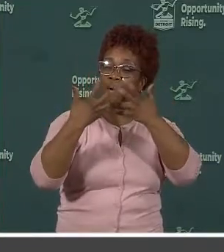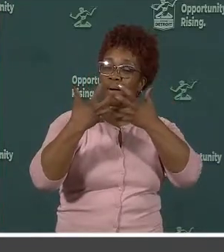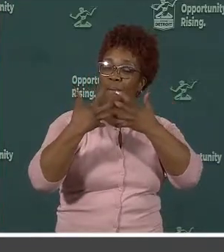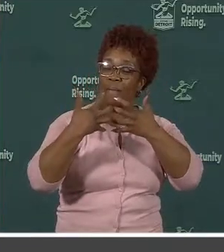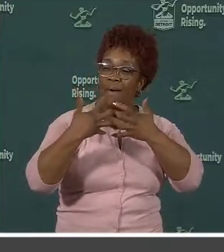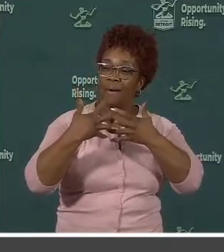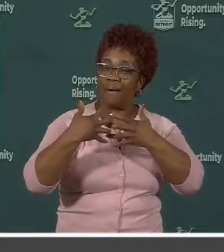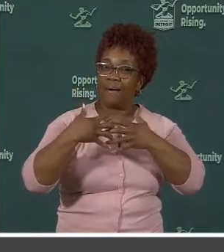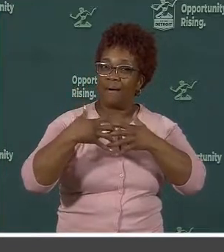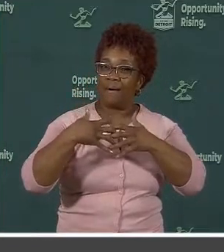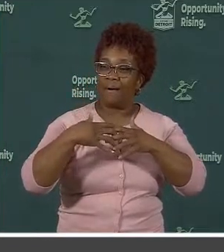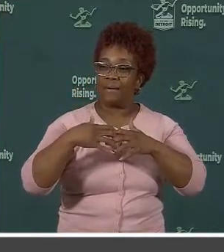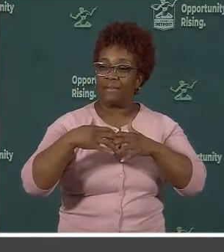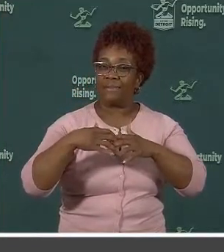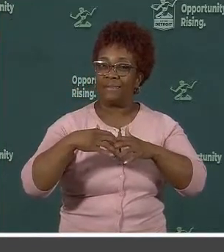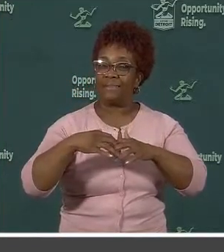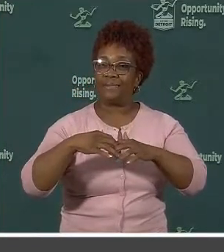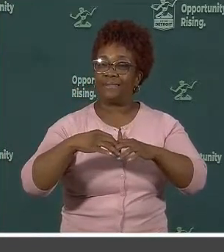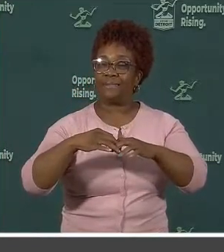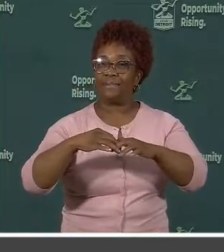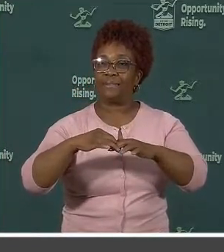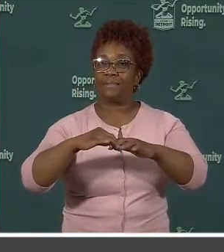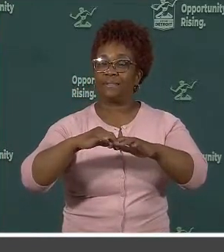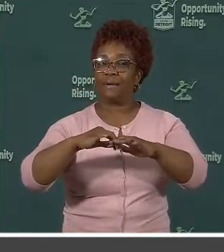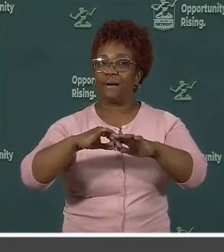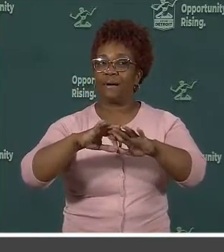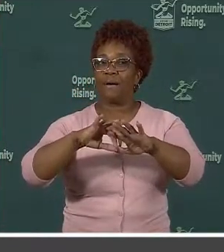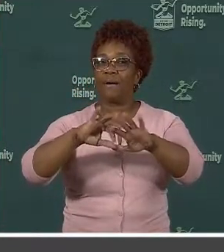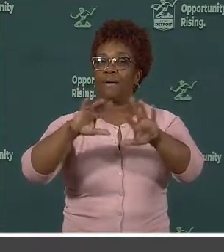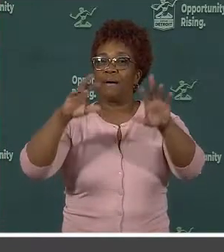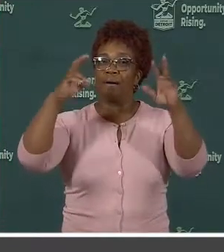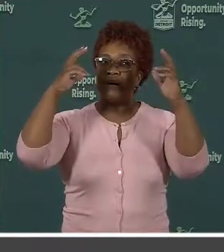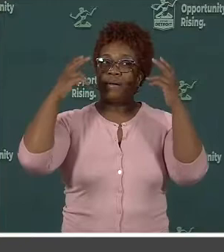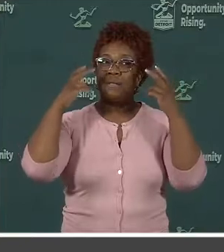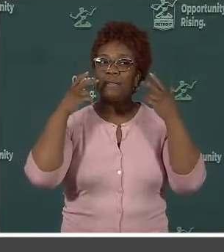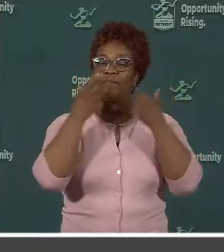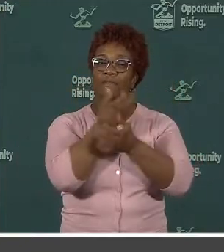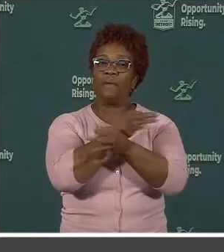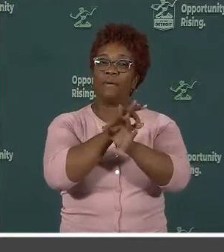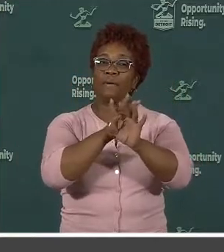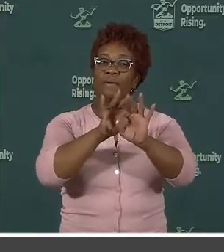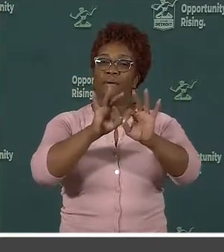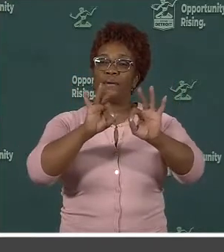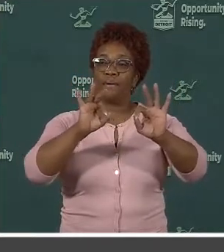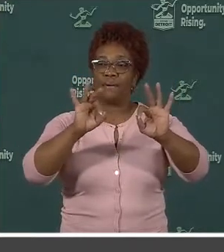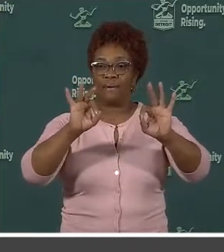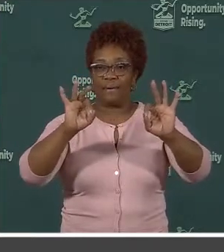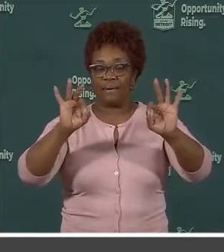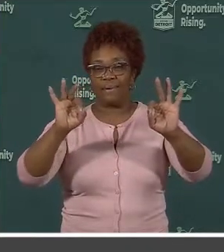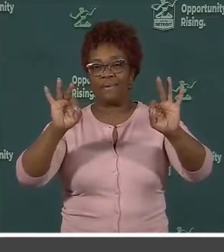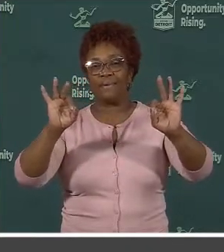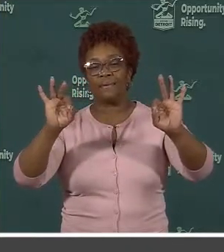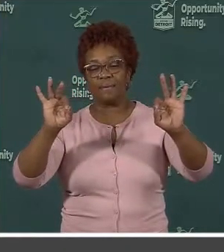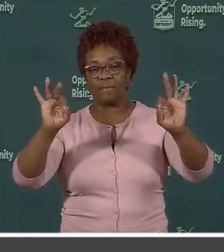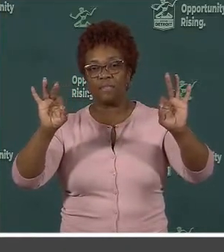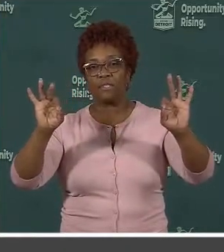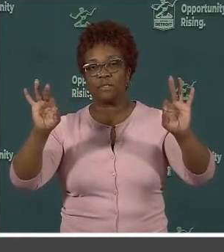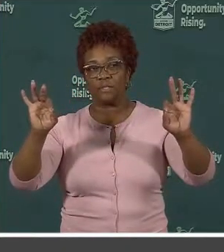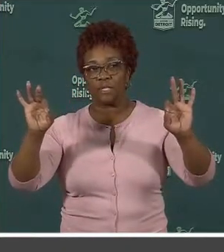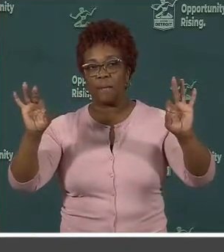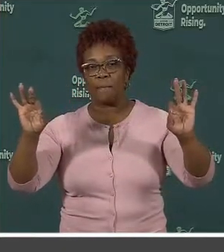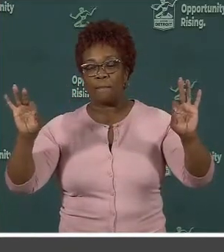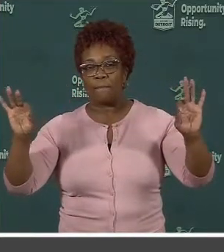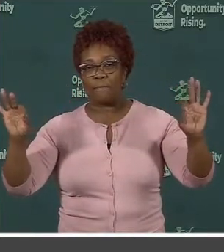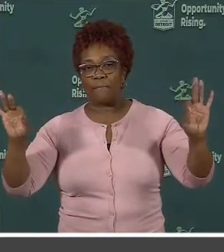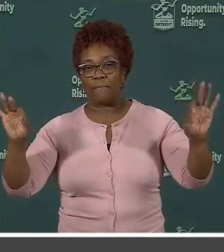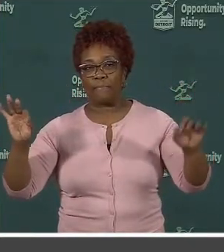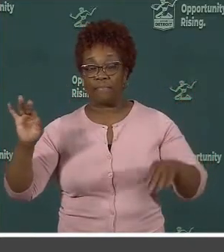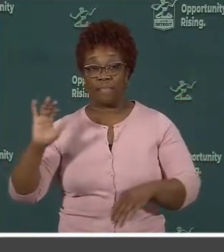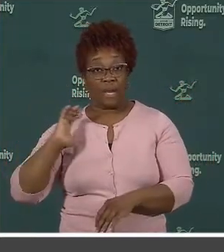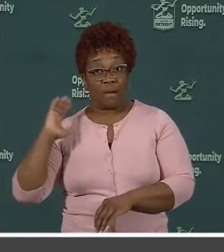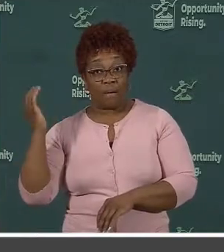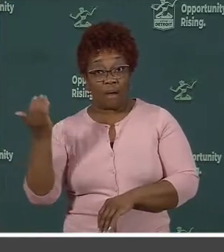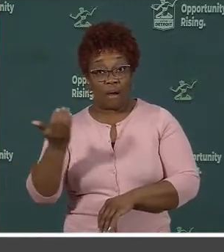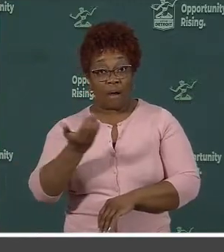WHOA PLEASE OH MISS PURTY LET I